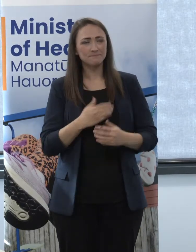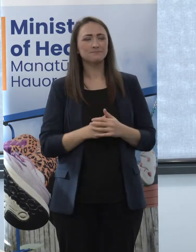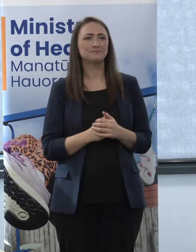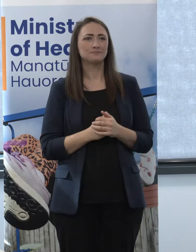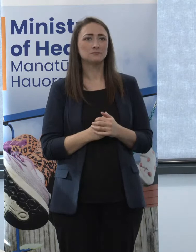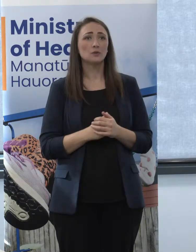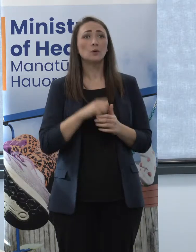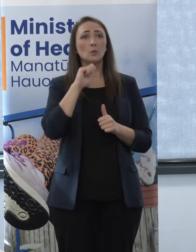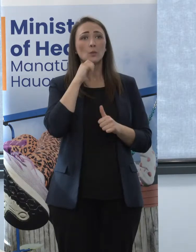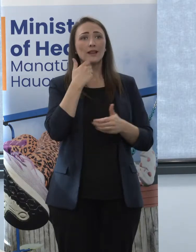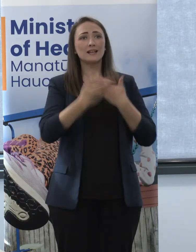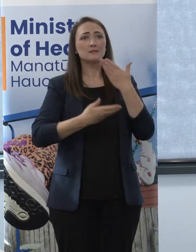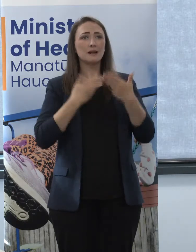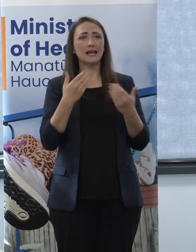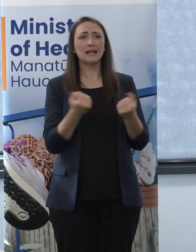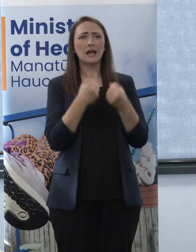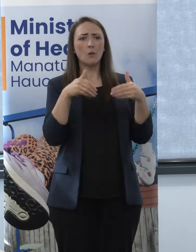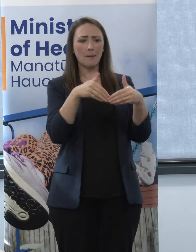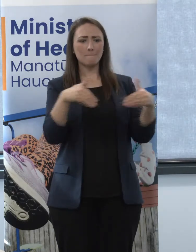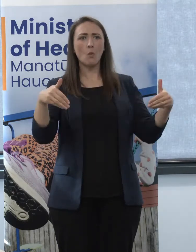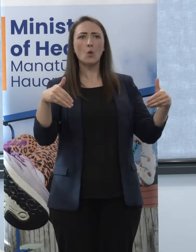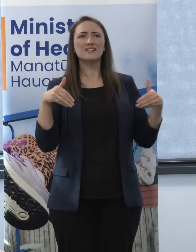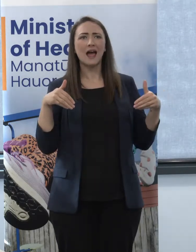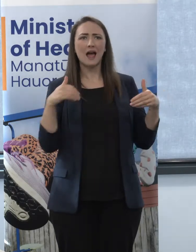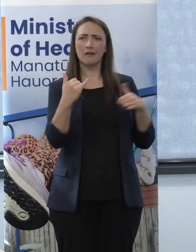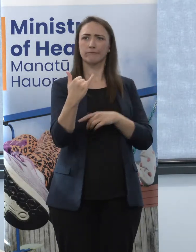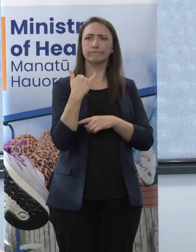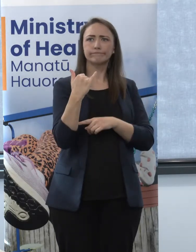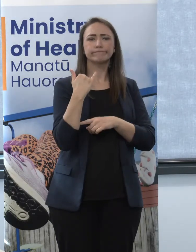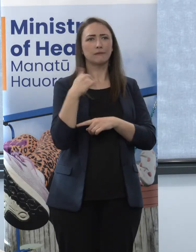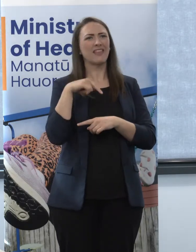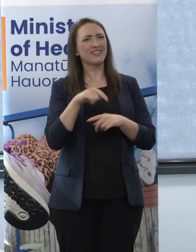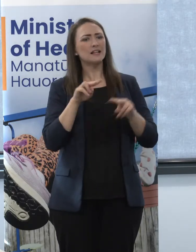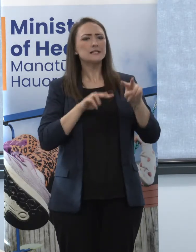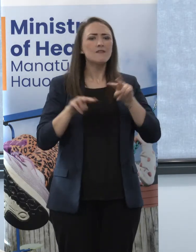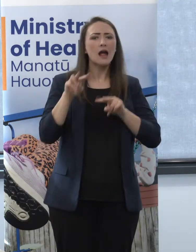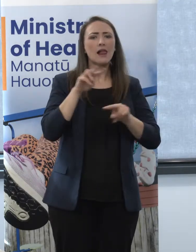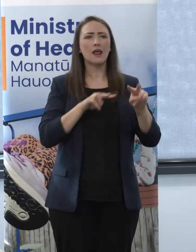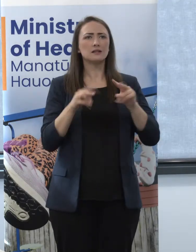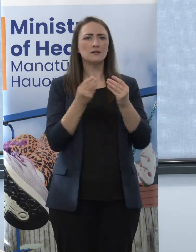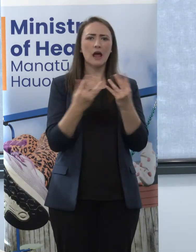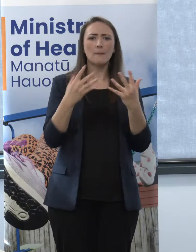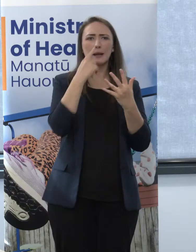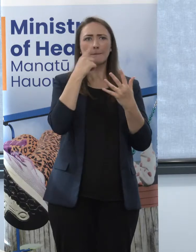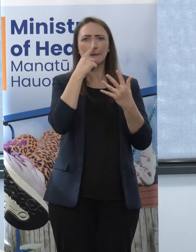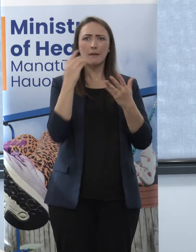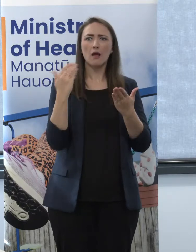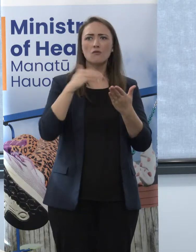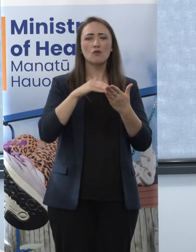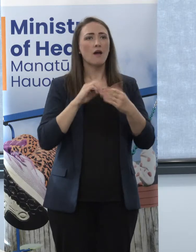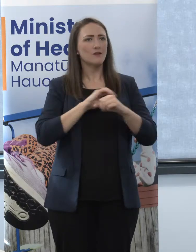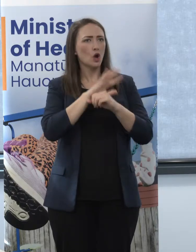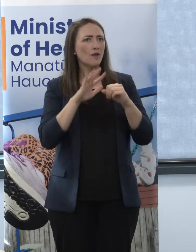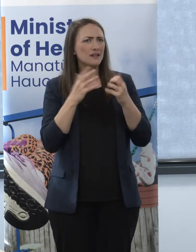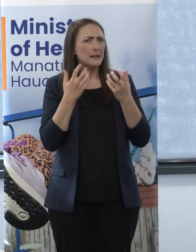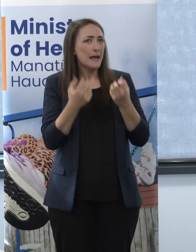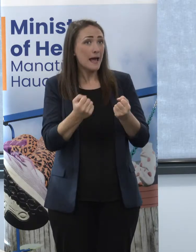We are going to give an